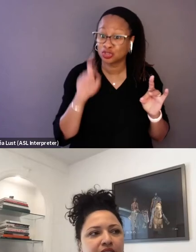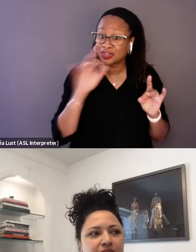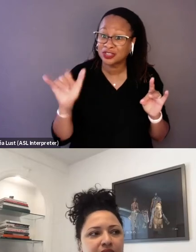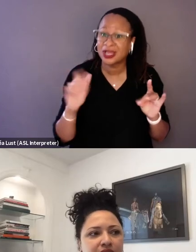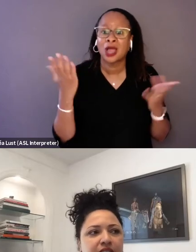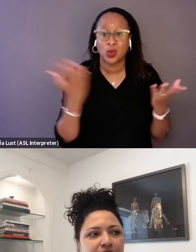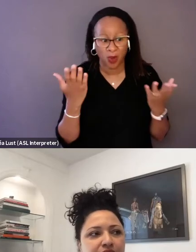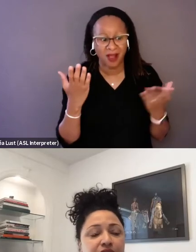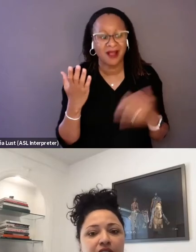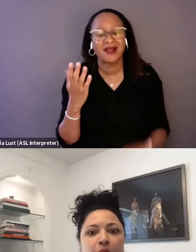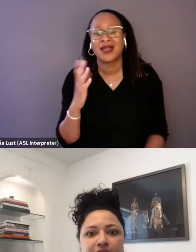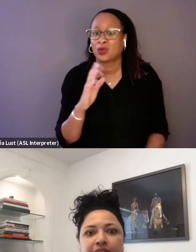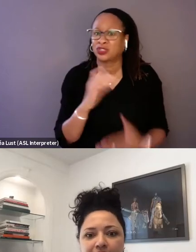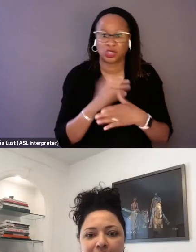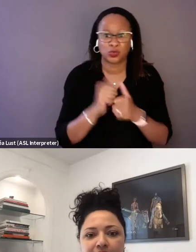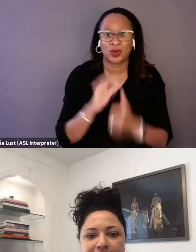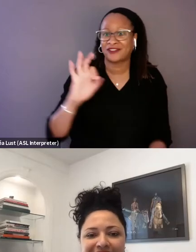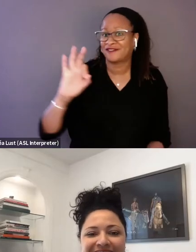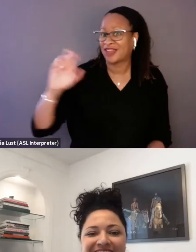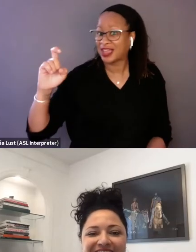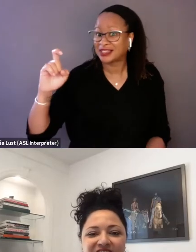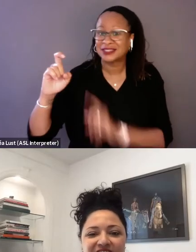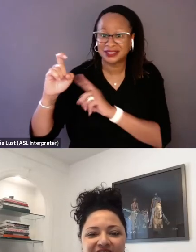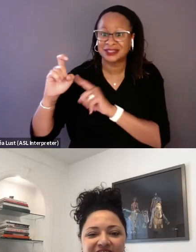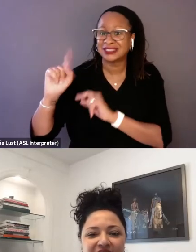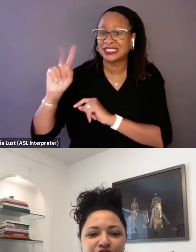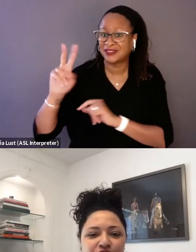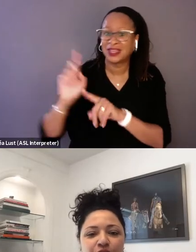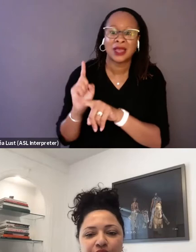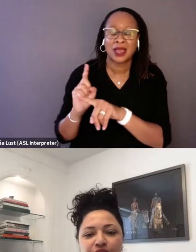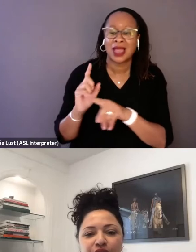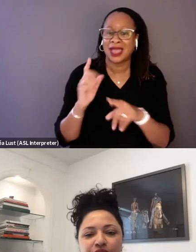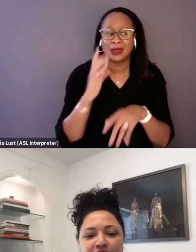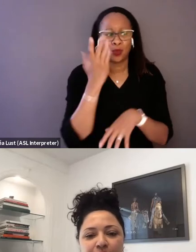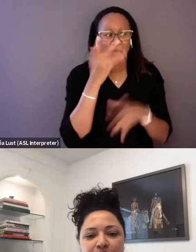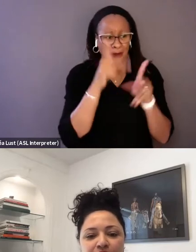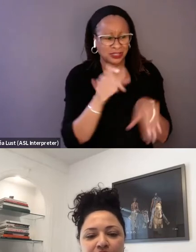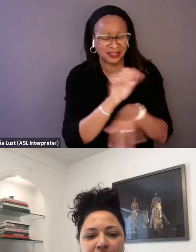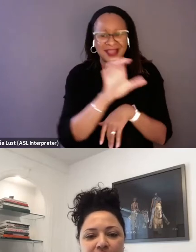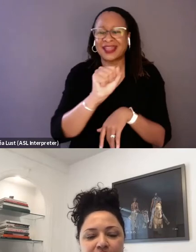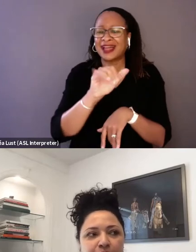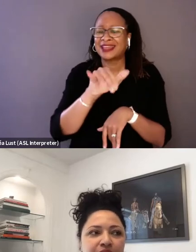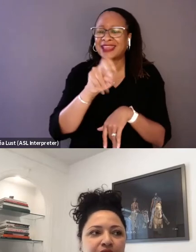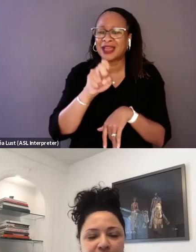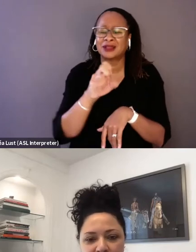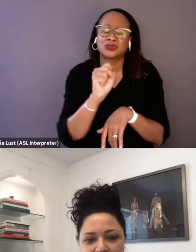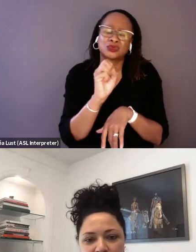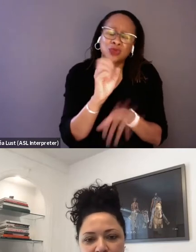and these characters and someone like high-end is like so critical to put front and center